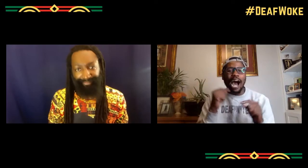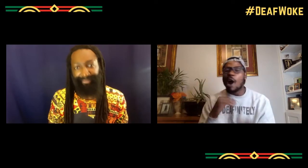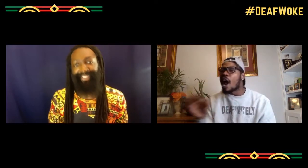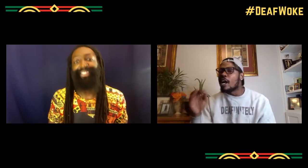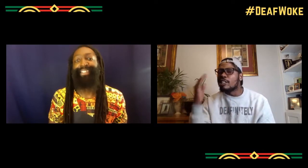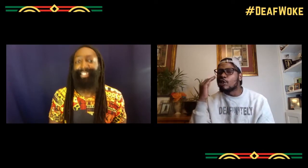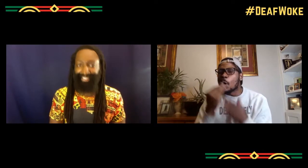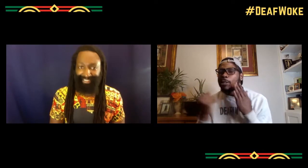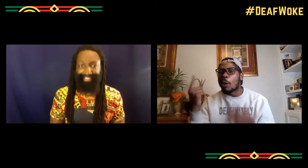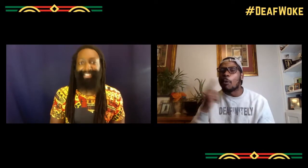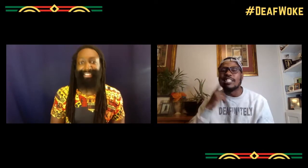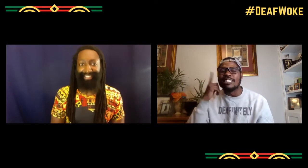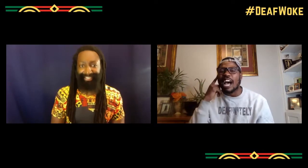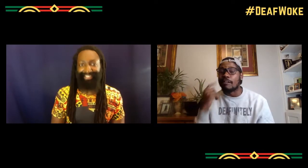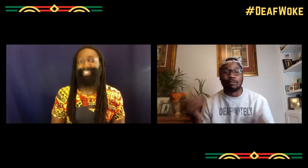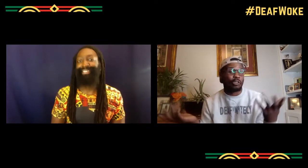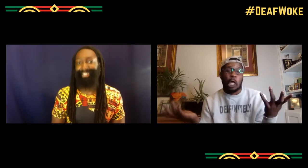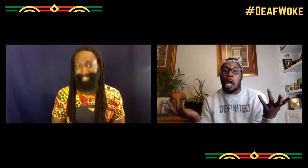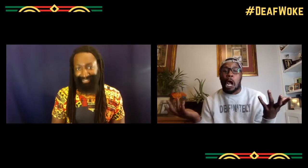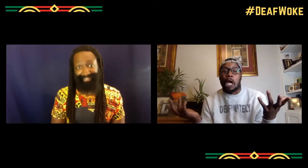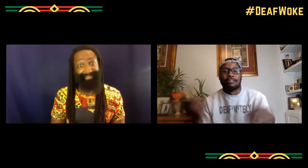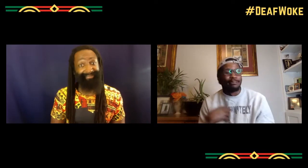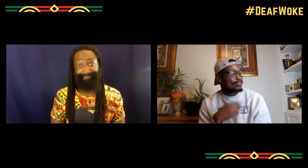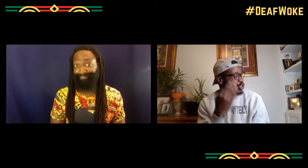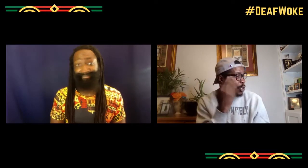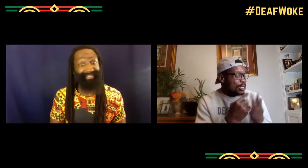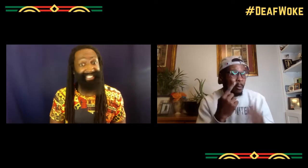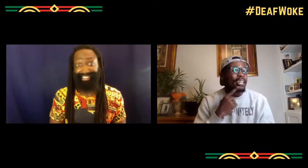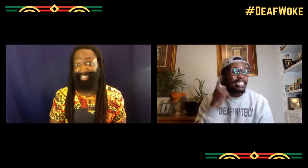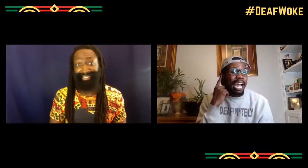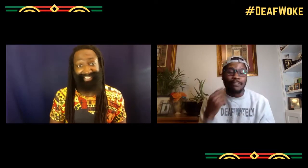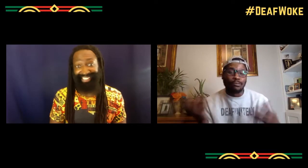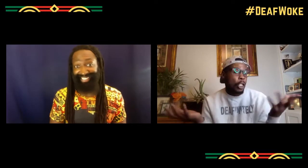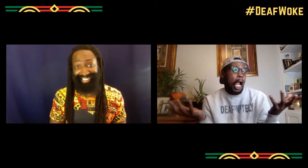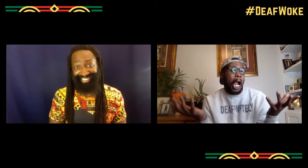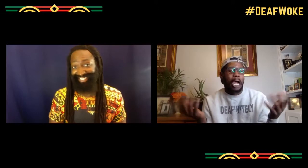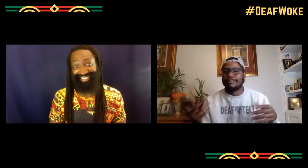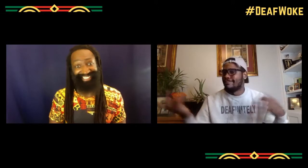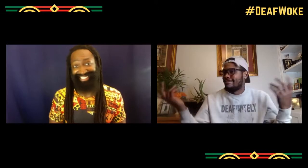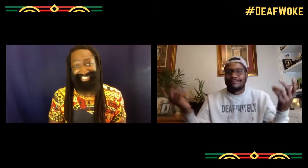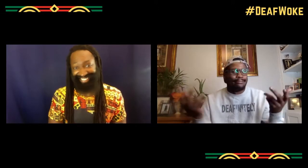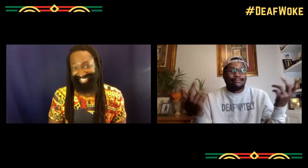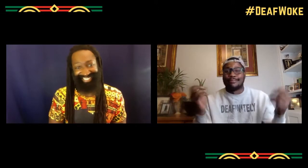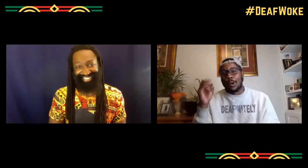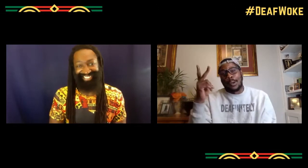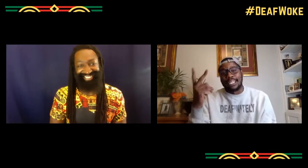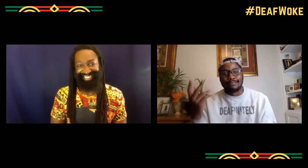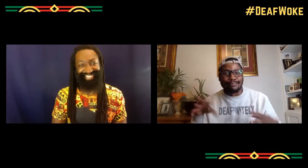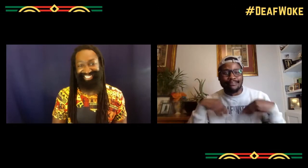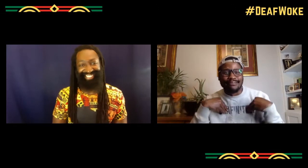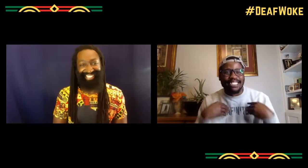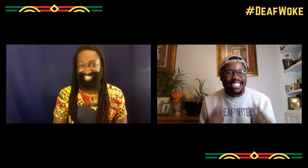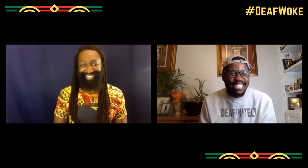it's always about word on the street, you know. Oh. Somebody heard and then it's easy and being deaf, I don't know,